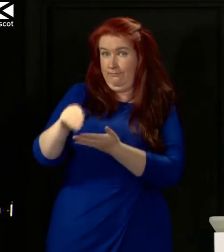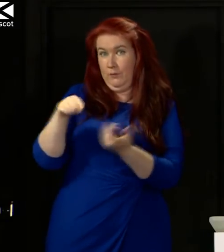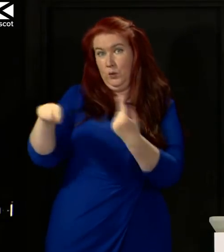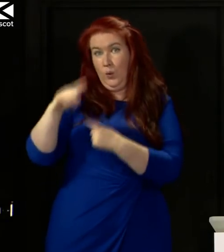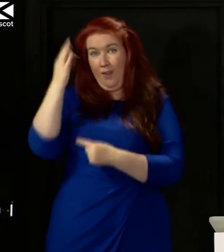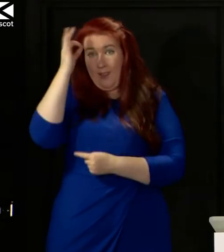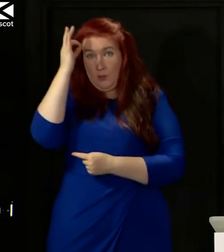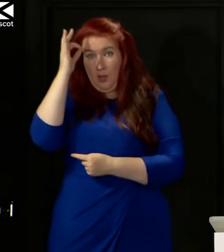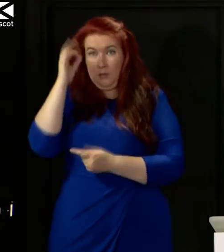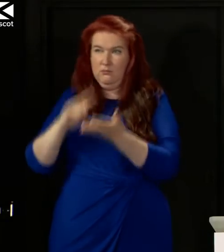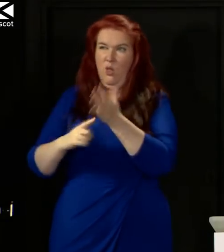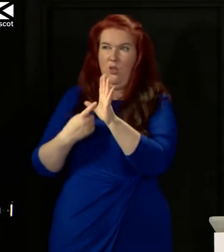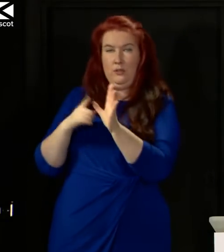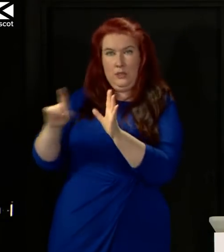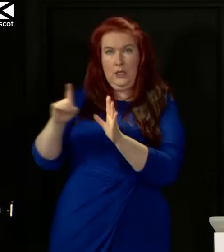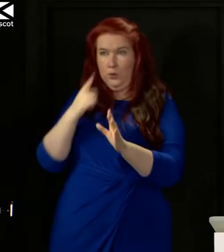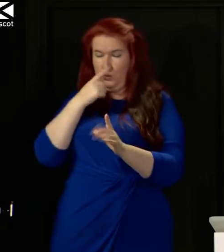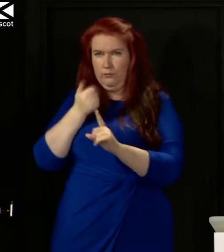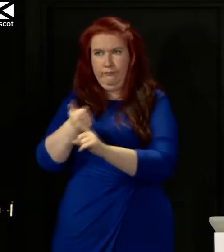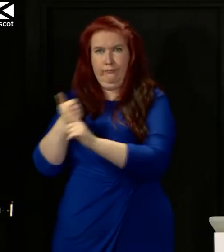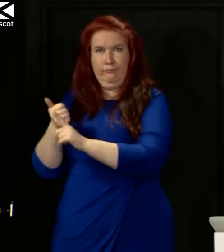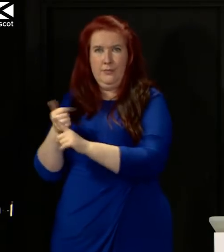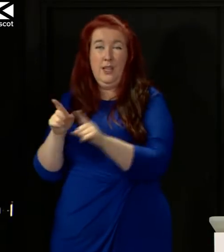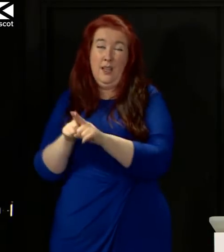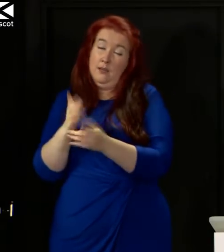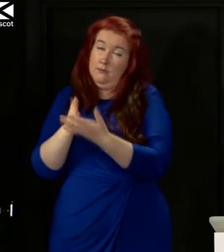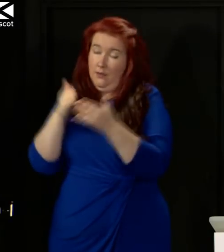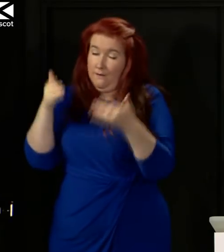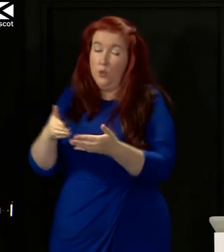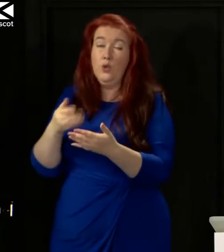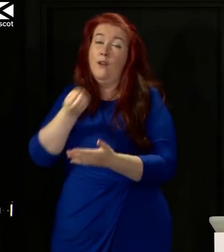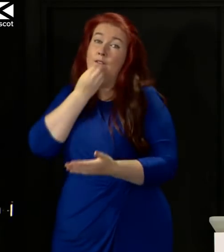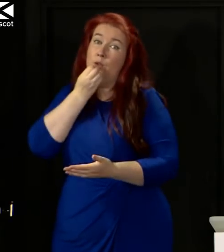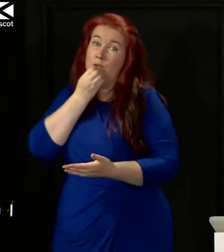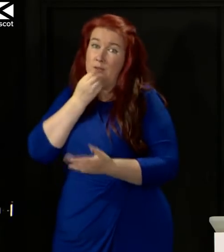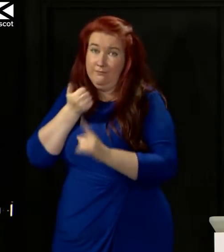support - in particular, the support for food which is currently available for people in